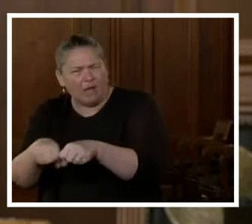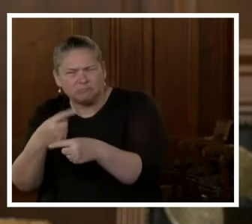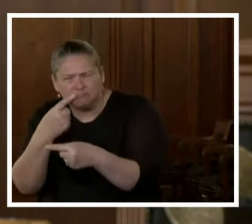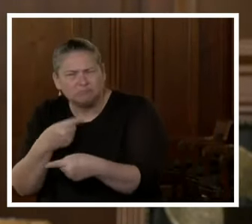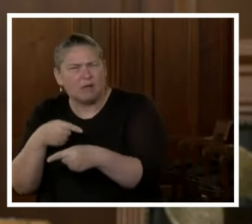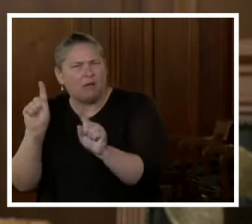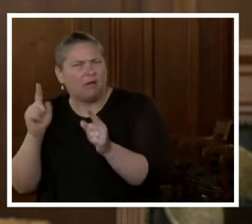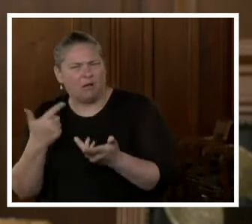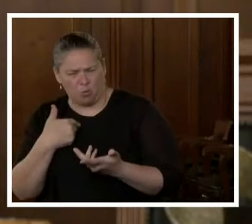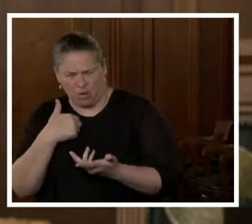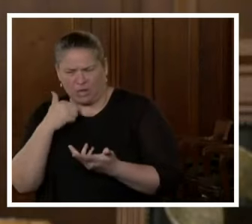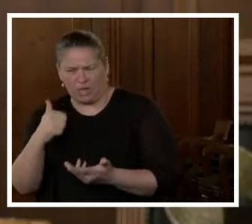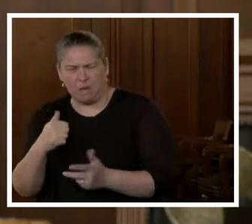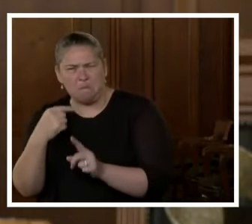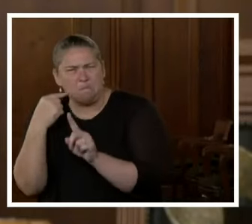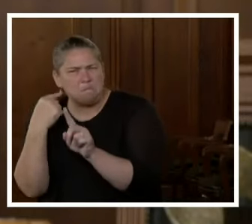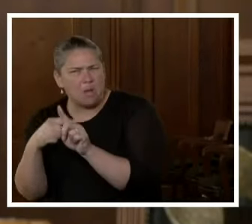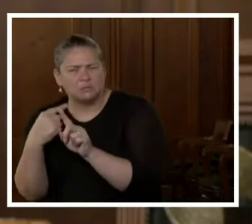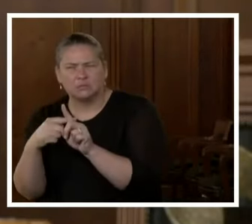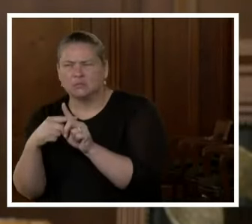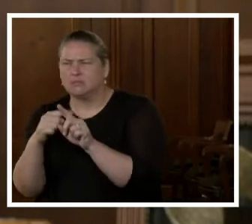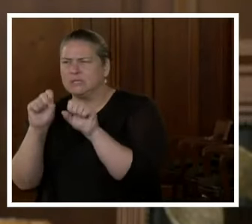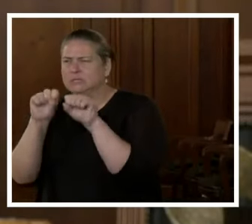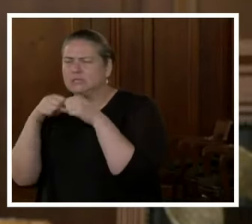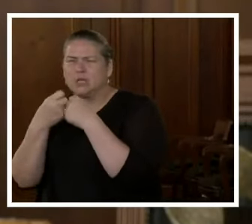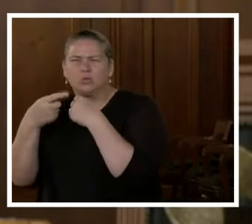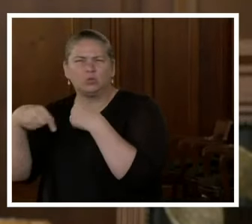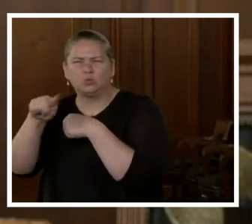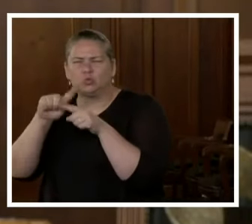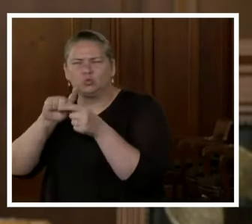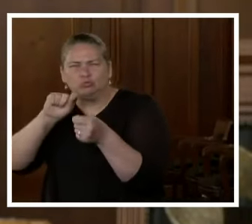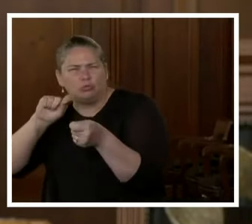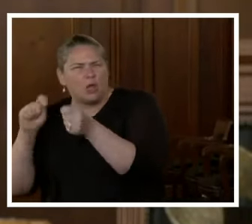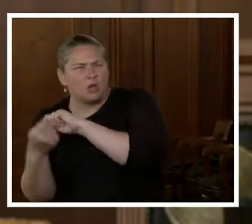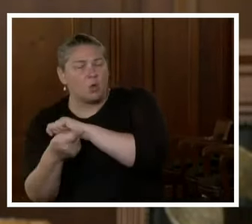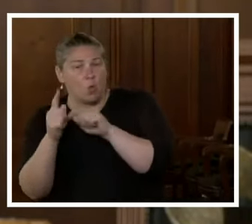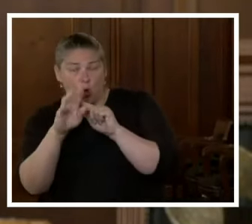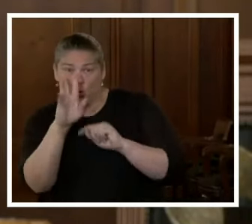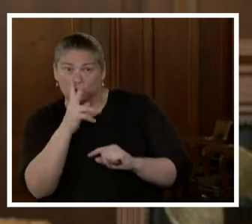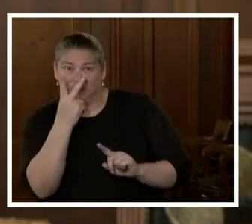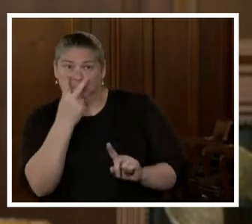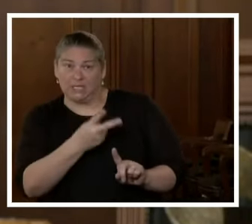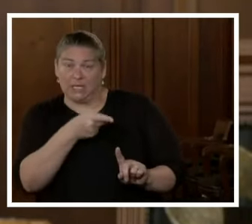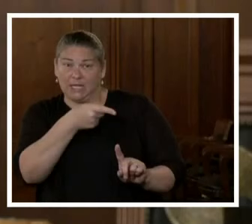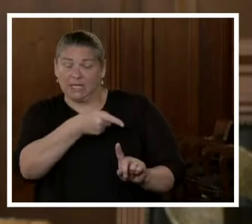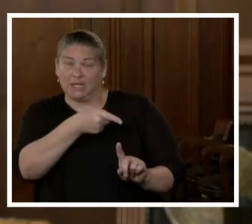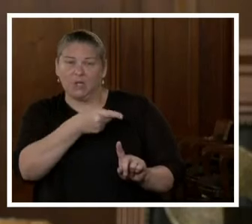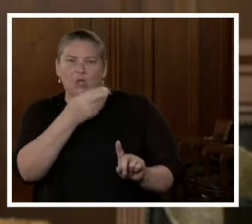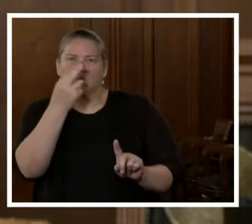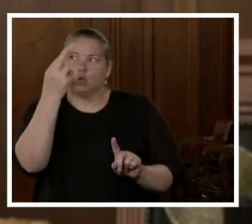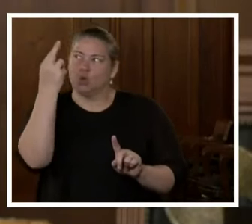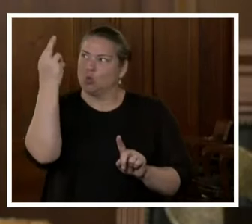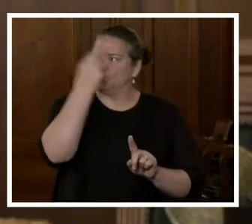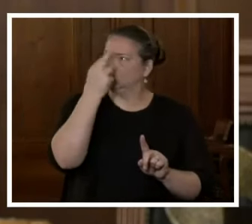10,000 CASES. REMEMBER, WE HAD A FIRST CASE ALMOST THREE MONTHS AGO TO THE